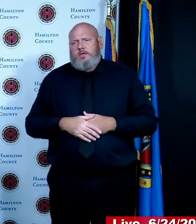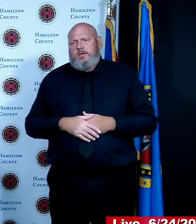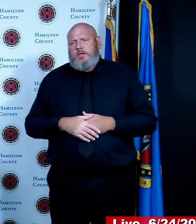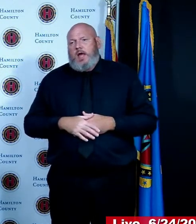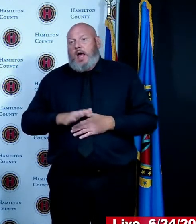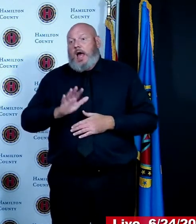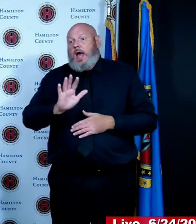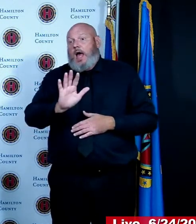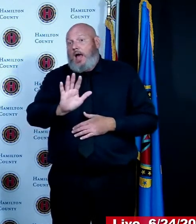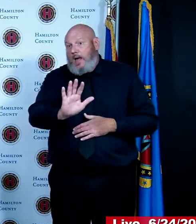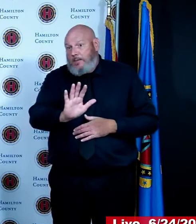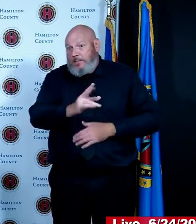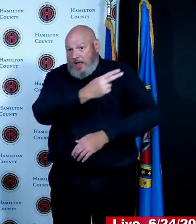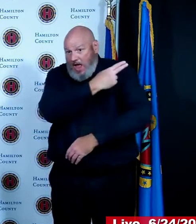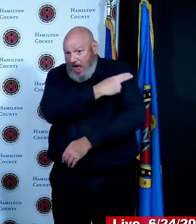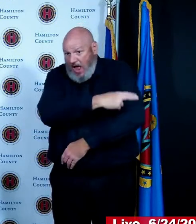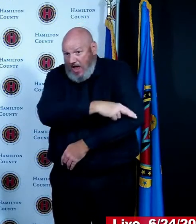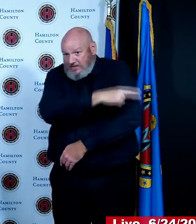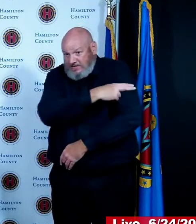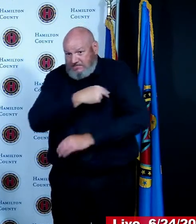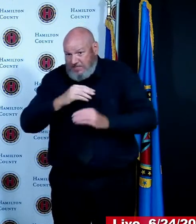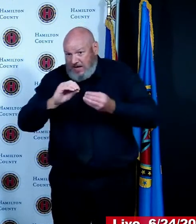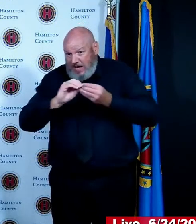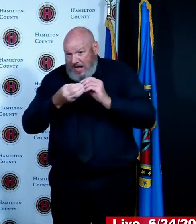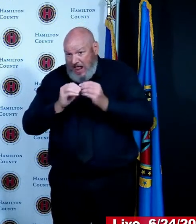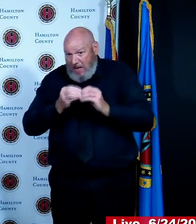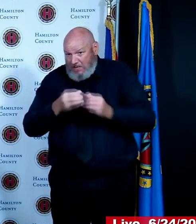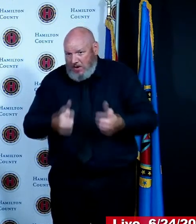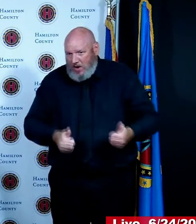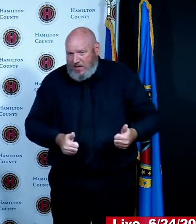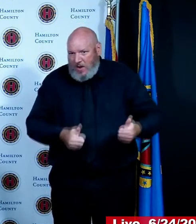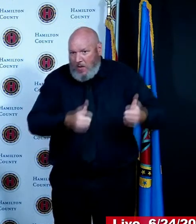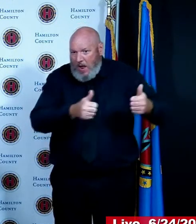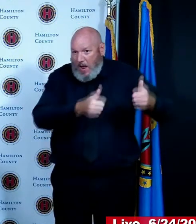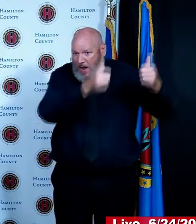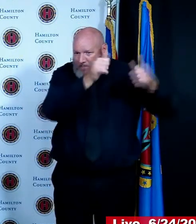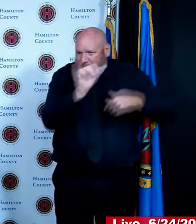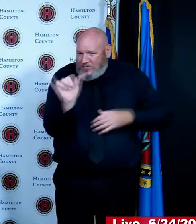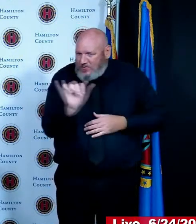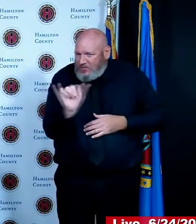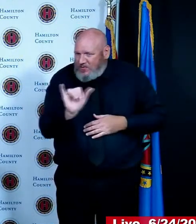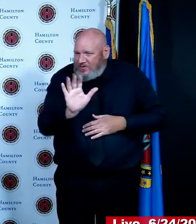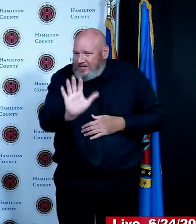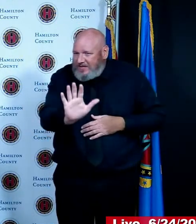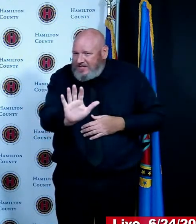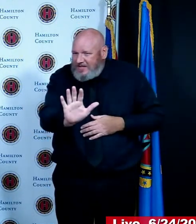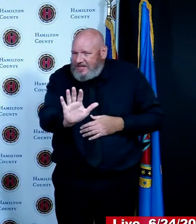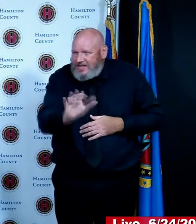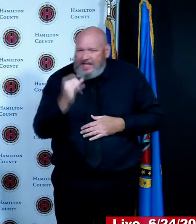is also going up if we you know if we only saw more people getting tested and